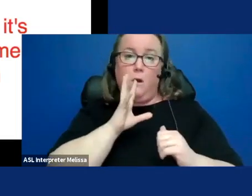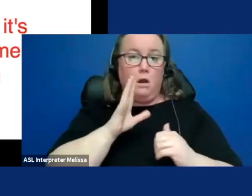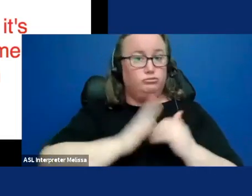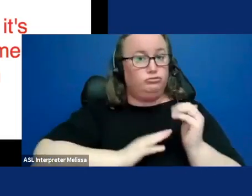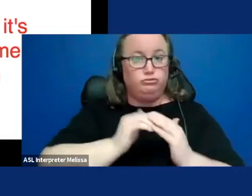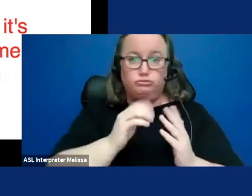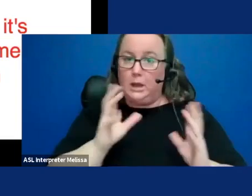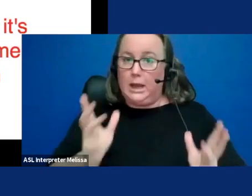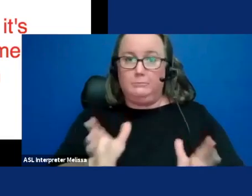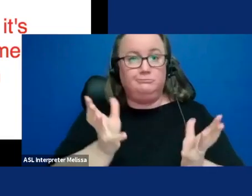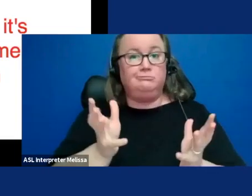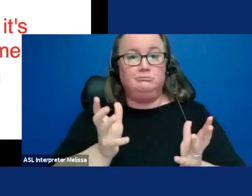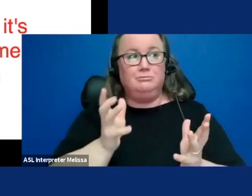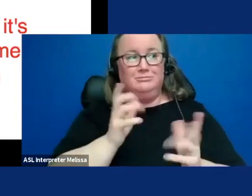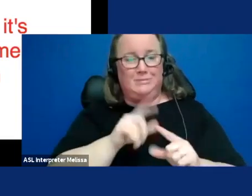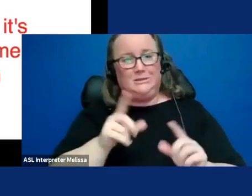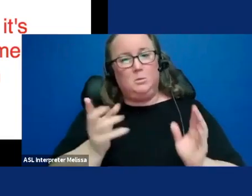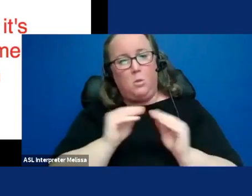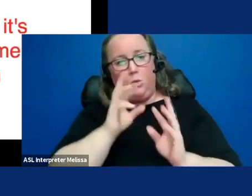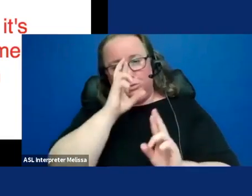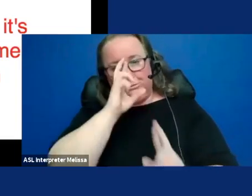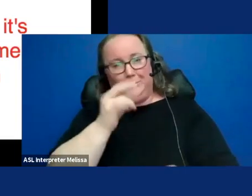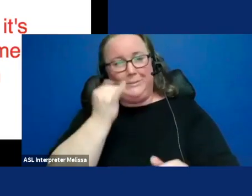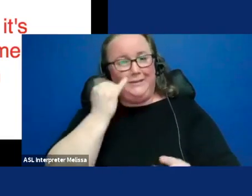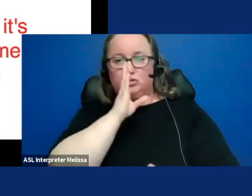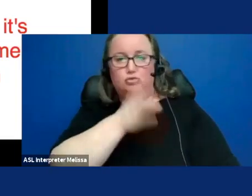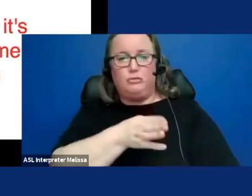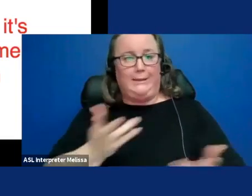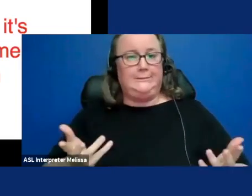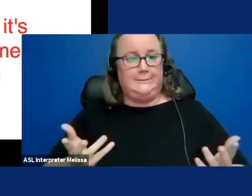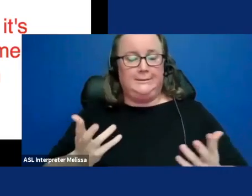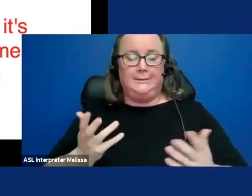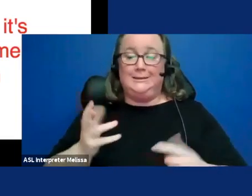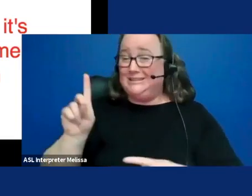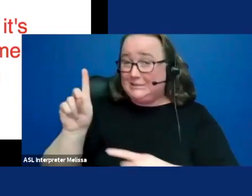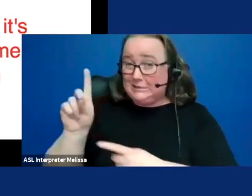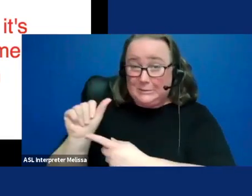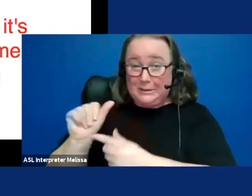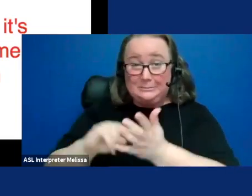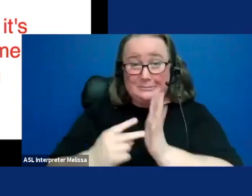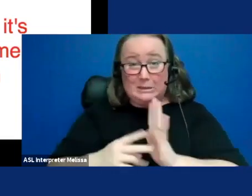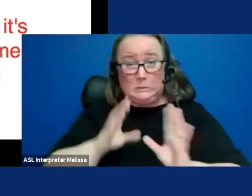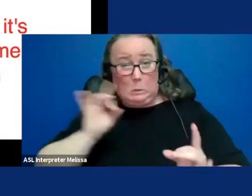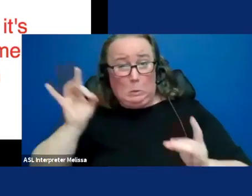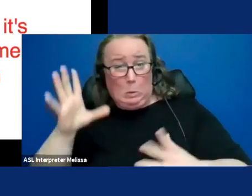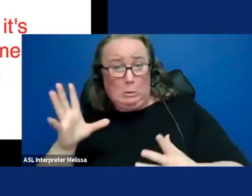and it's more respectful to be direct. Disability is not something that's horrible or something we should be ashamed